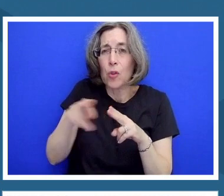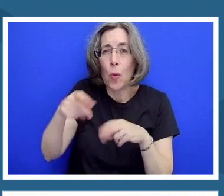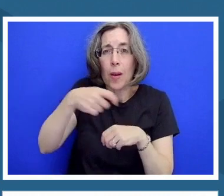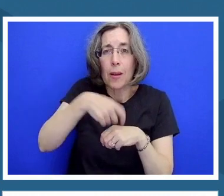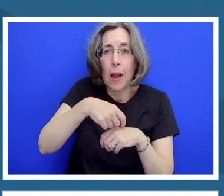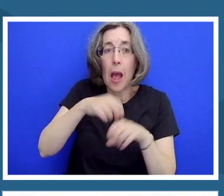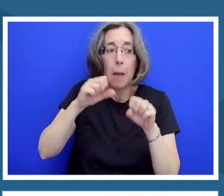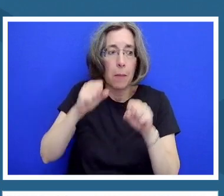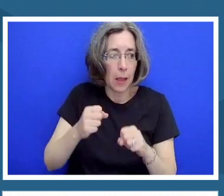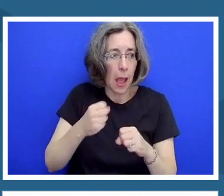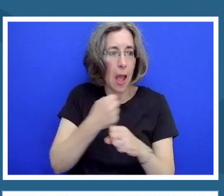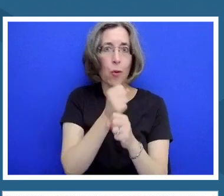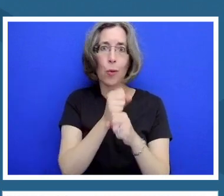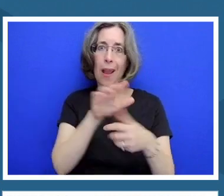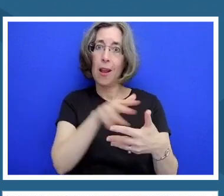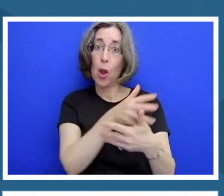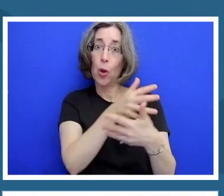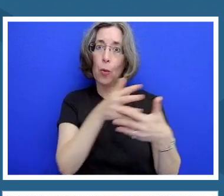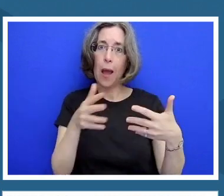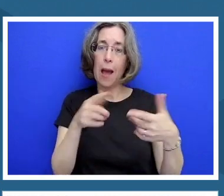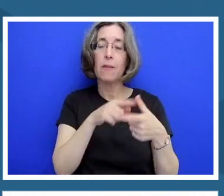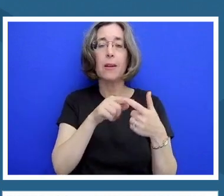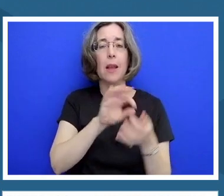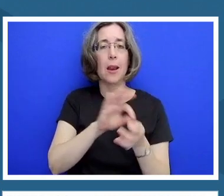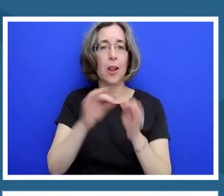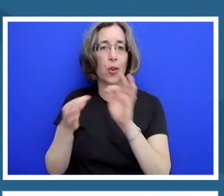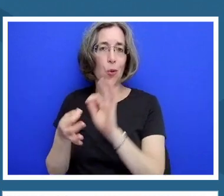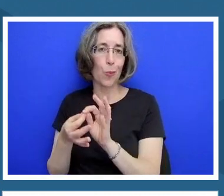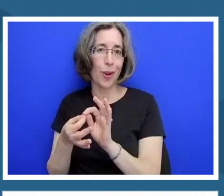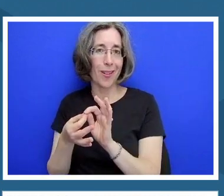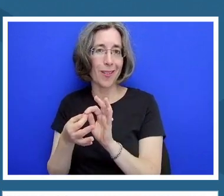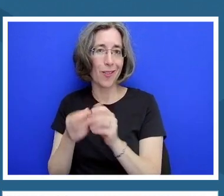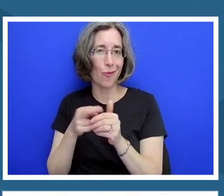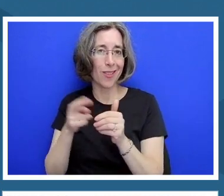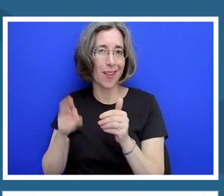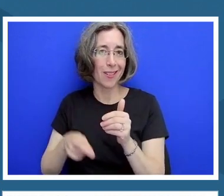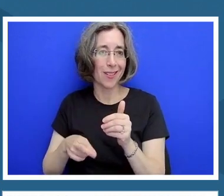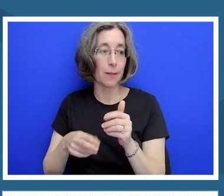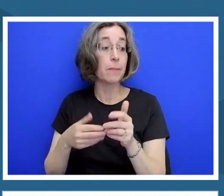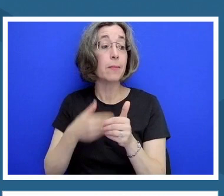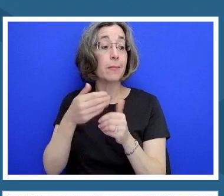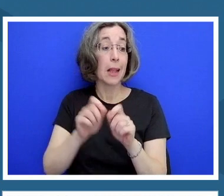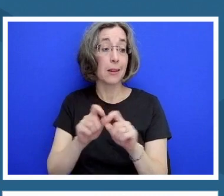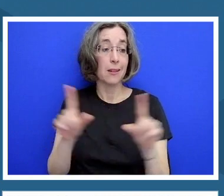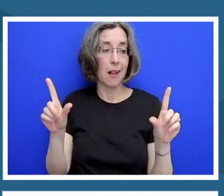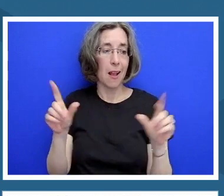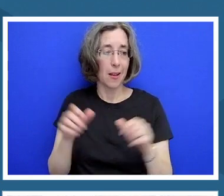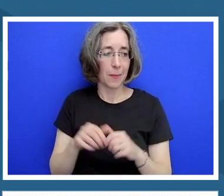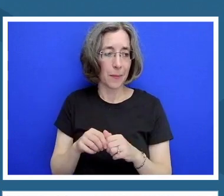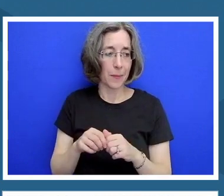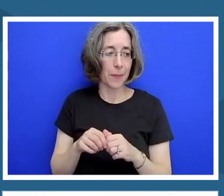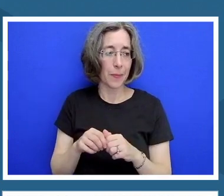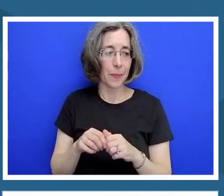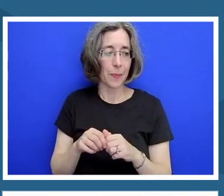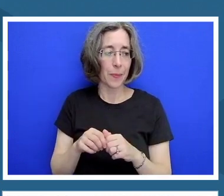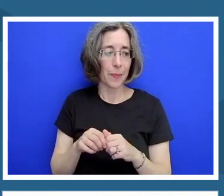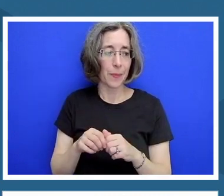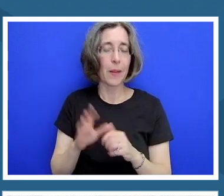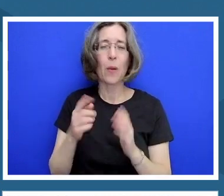interpret it on the next um slide